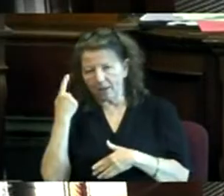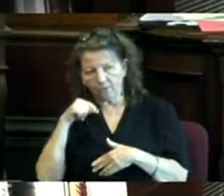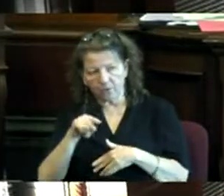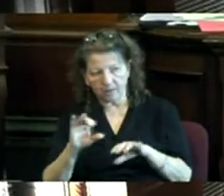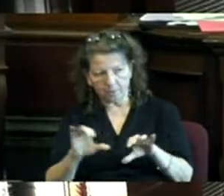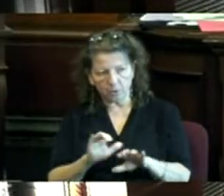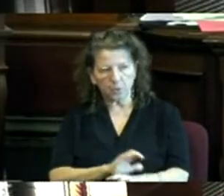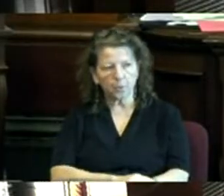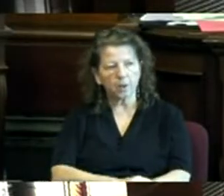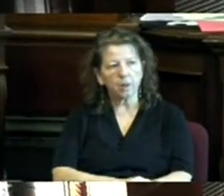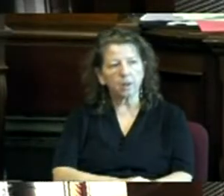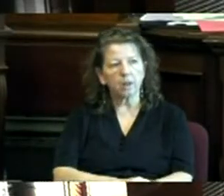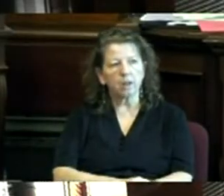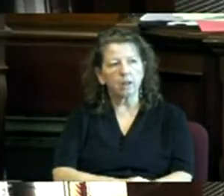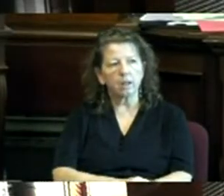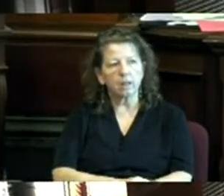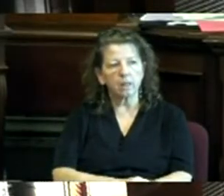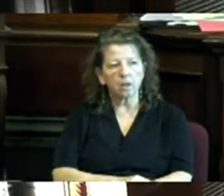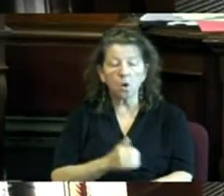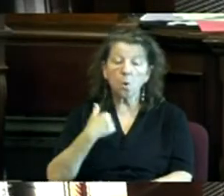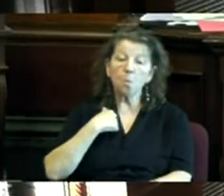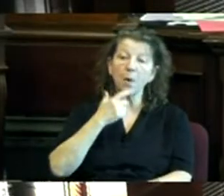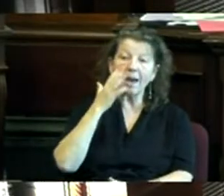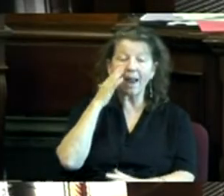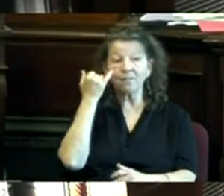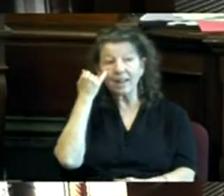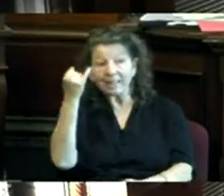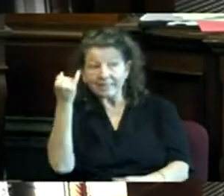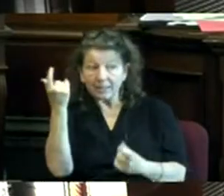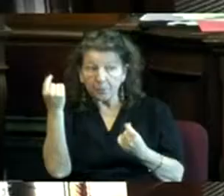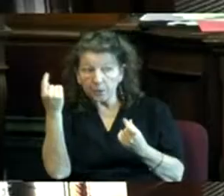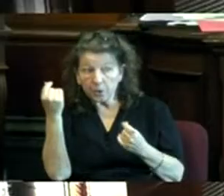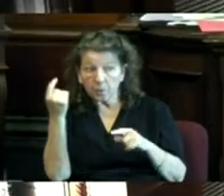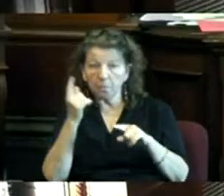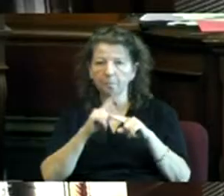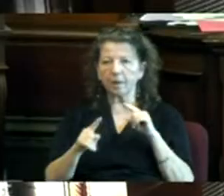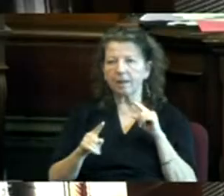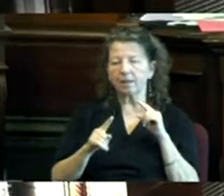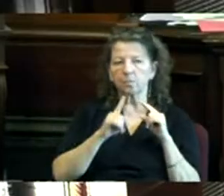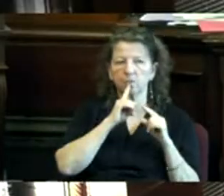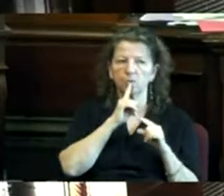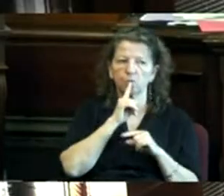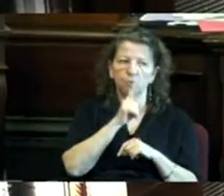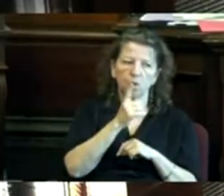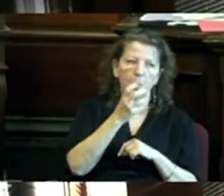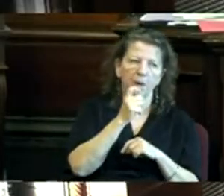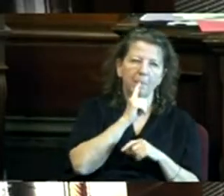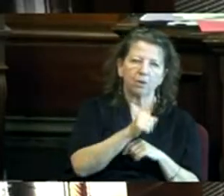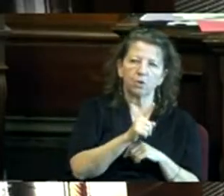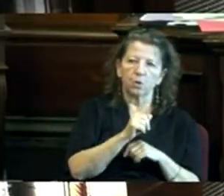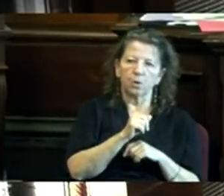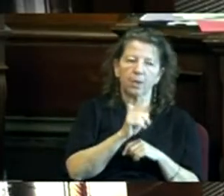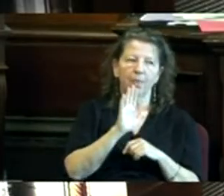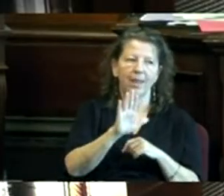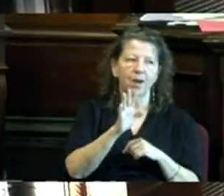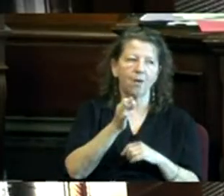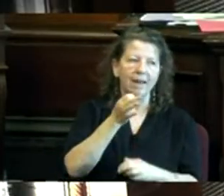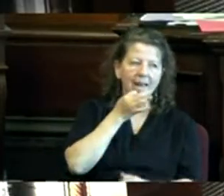expertise in the peer space to really figure out the best role for the peers. You know, we have